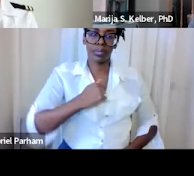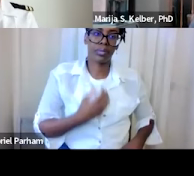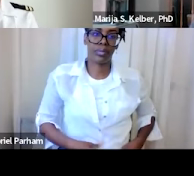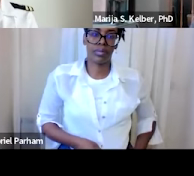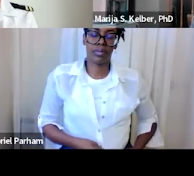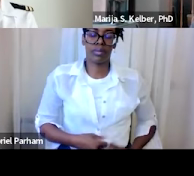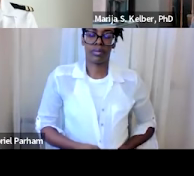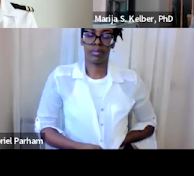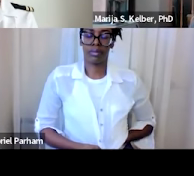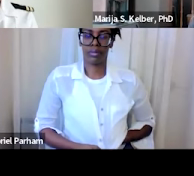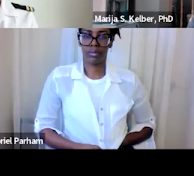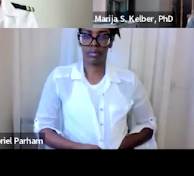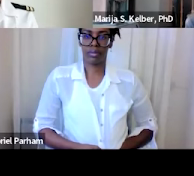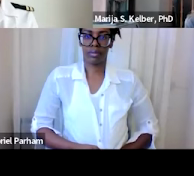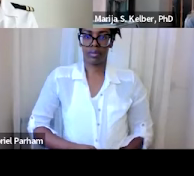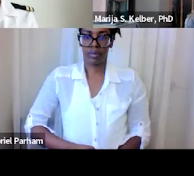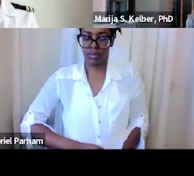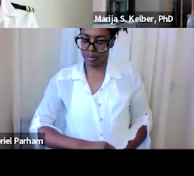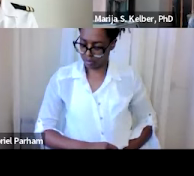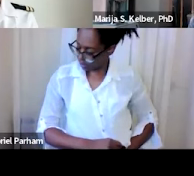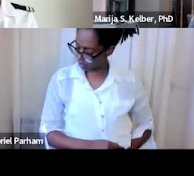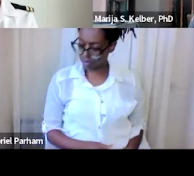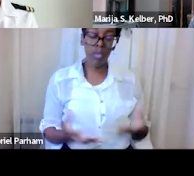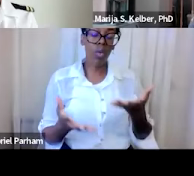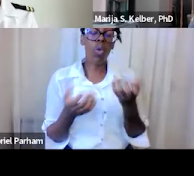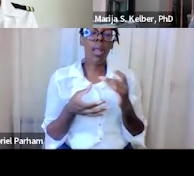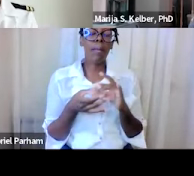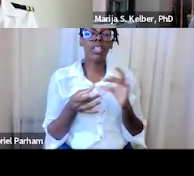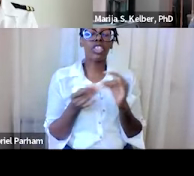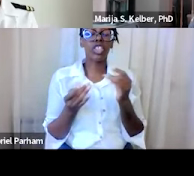And I just want to mention this about this program, so as we were doing our,